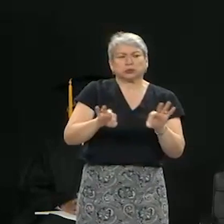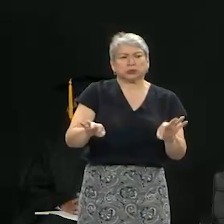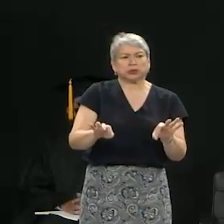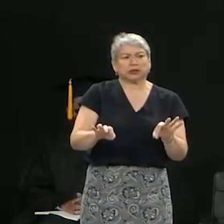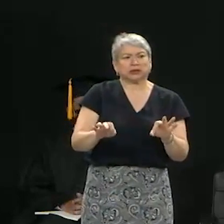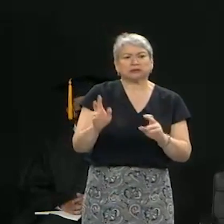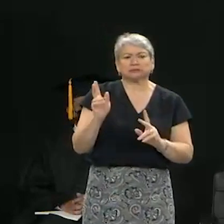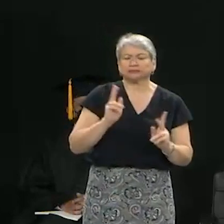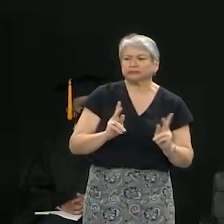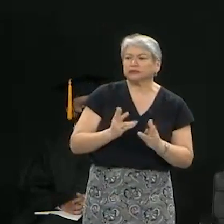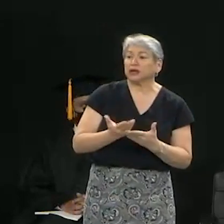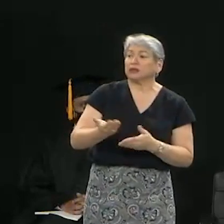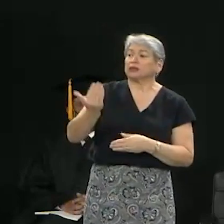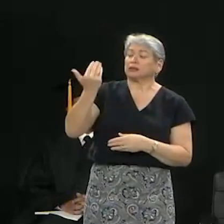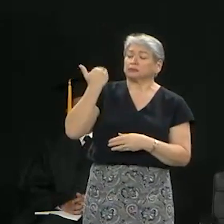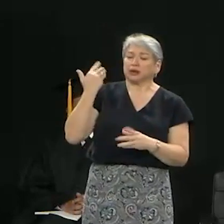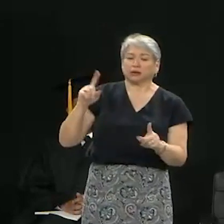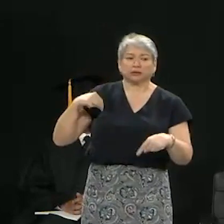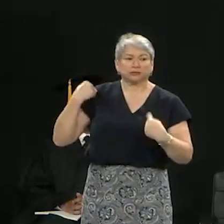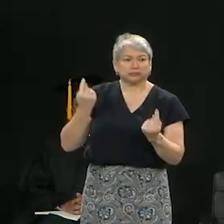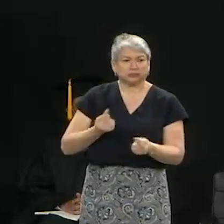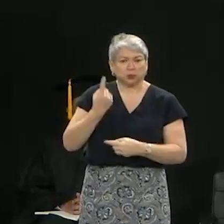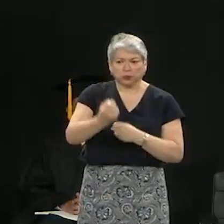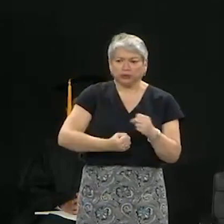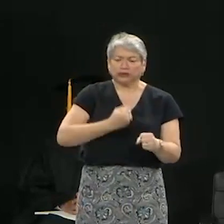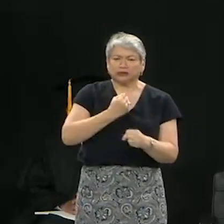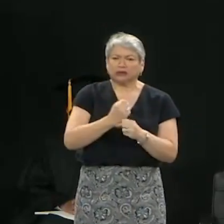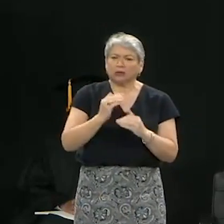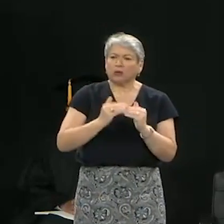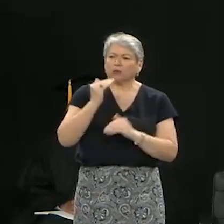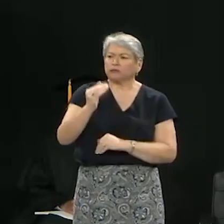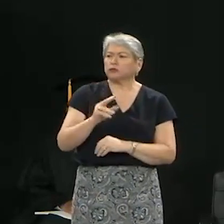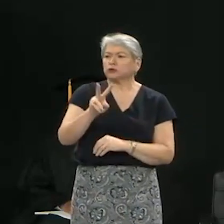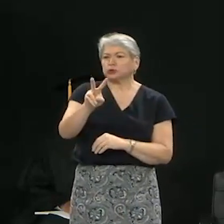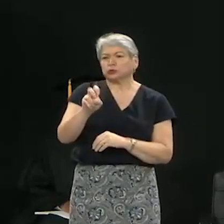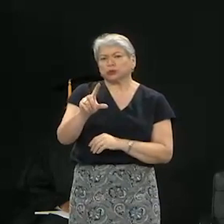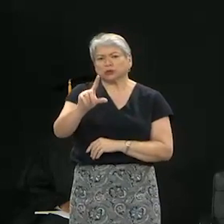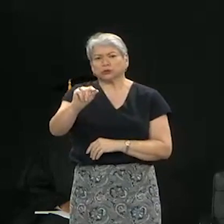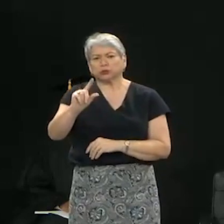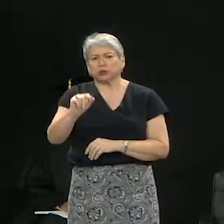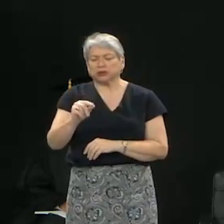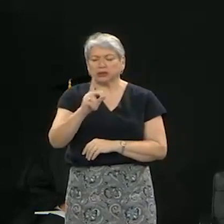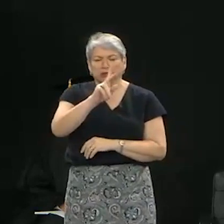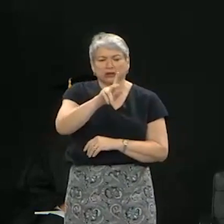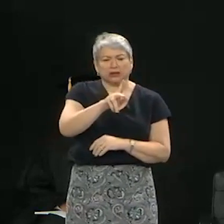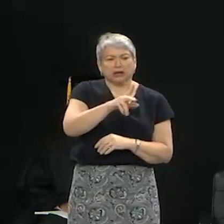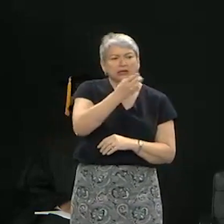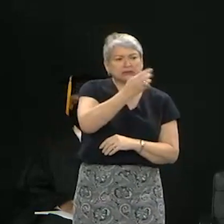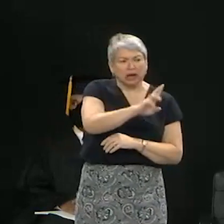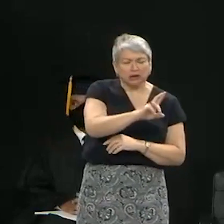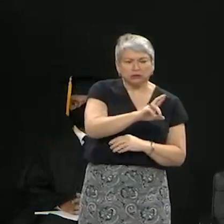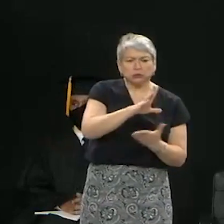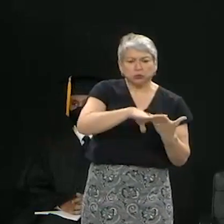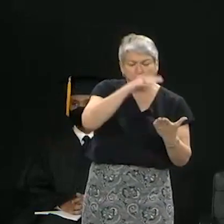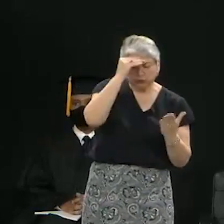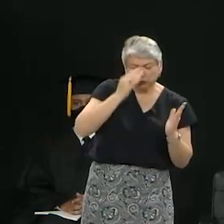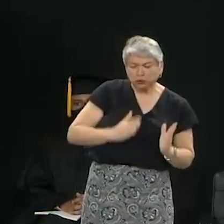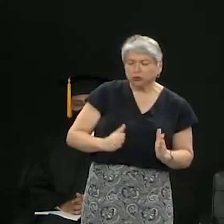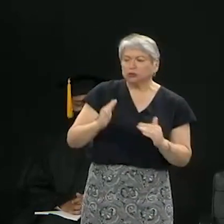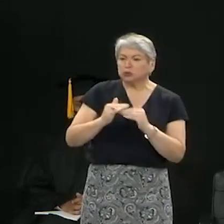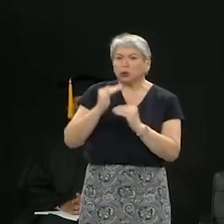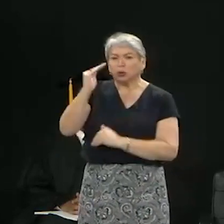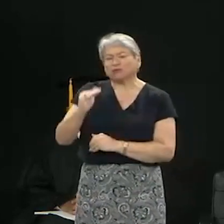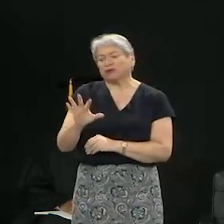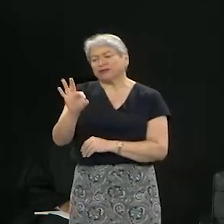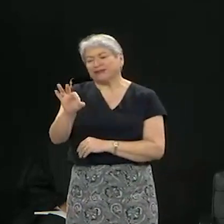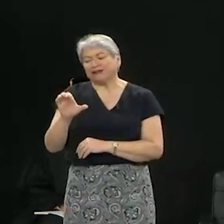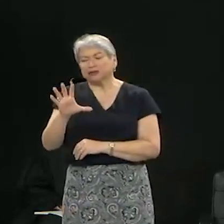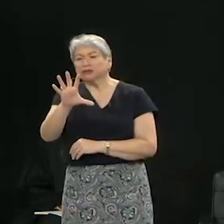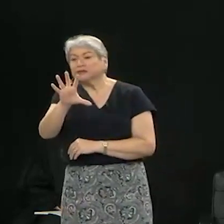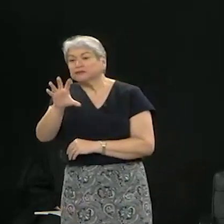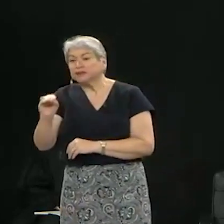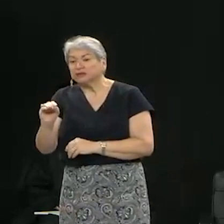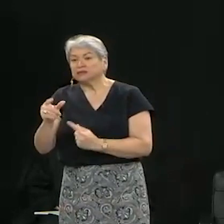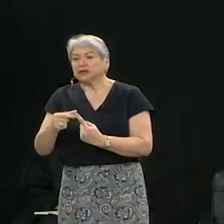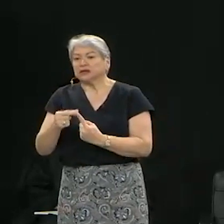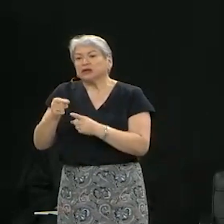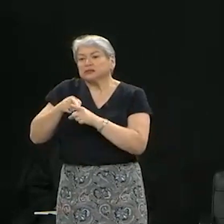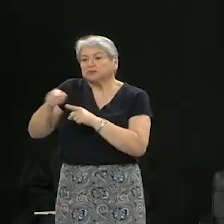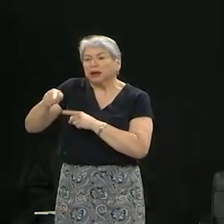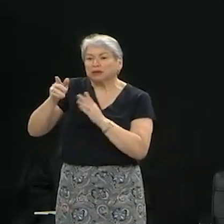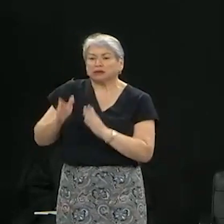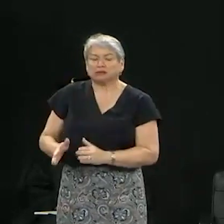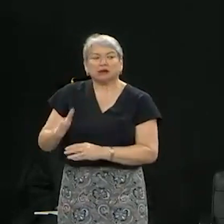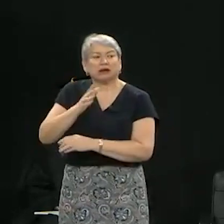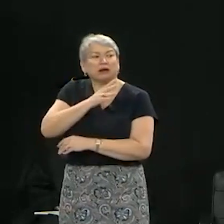In the past year, more than 220 doctoral students and more than 950 specialist and master’s students